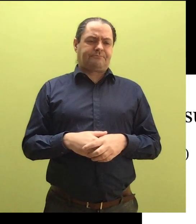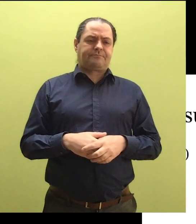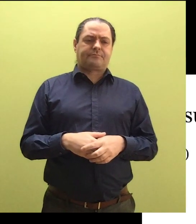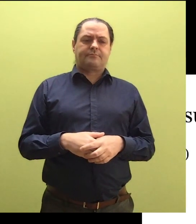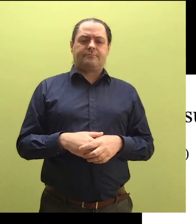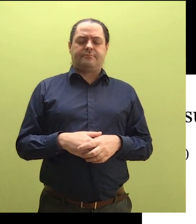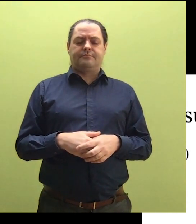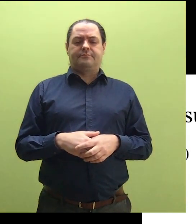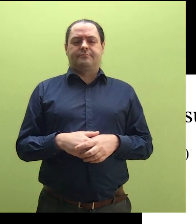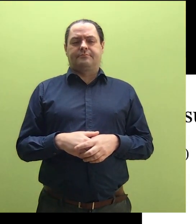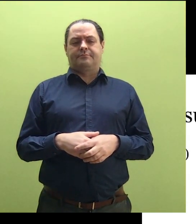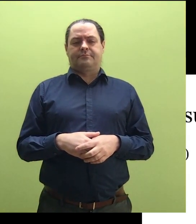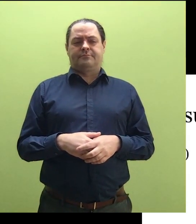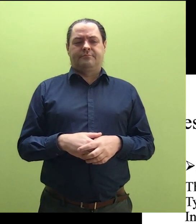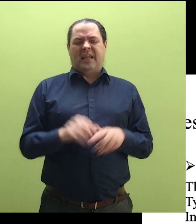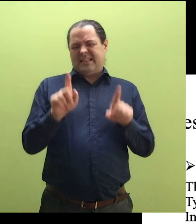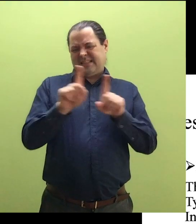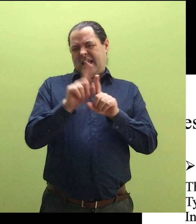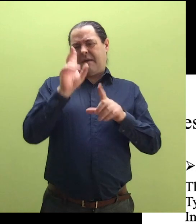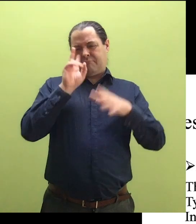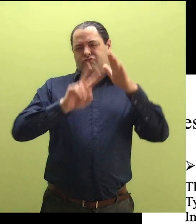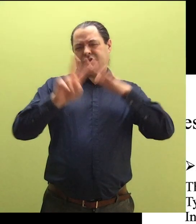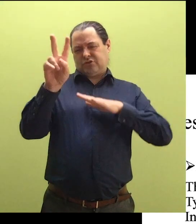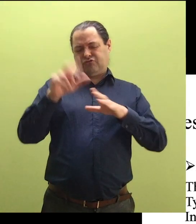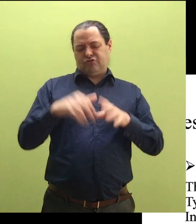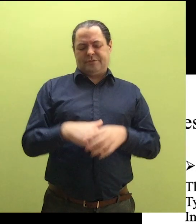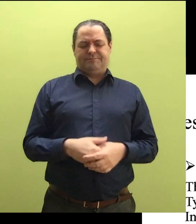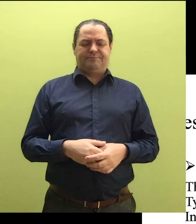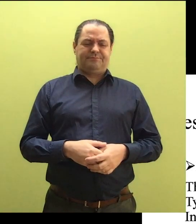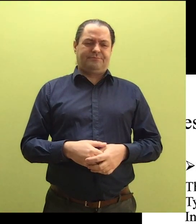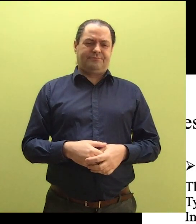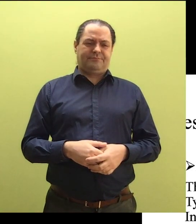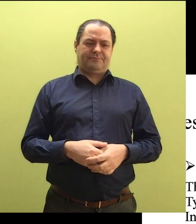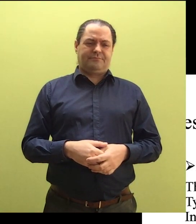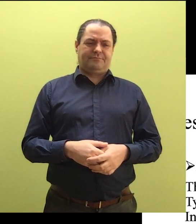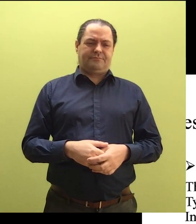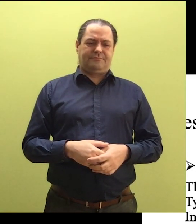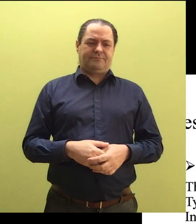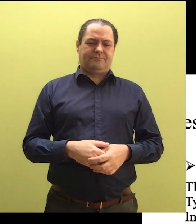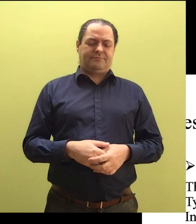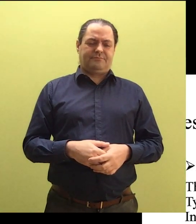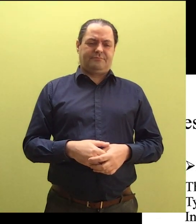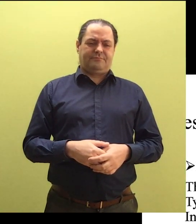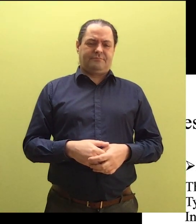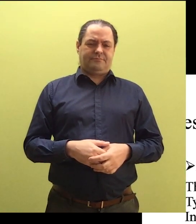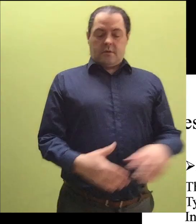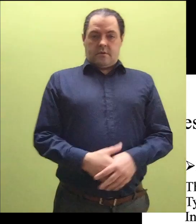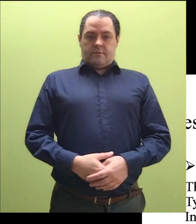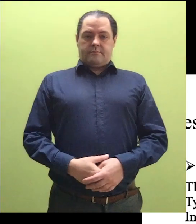as we hypothesized earlier. Figure 1 shows the number of